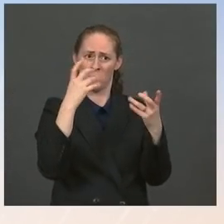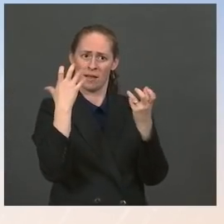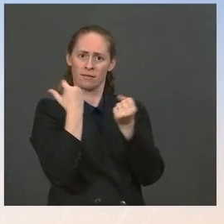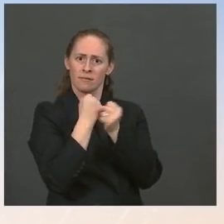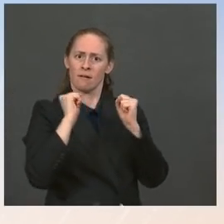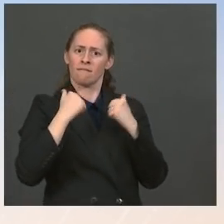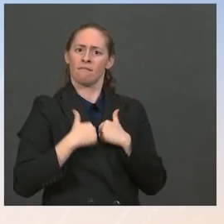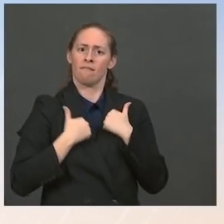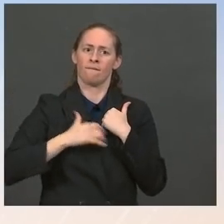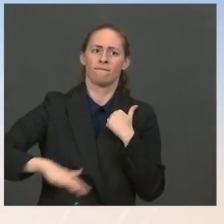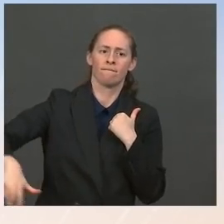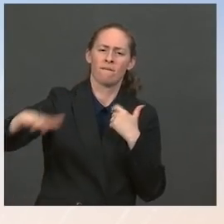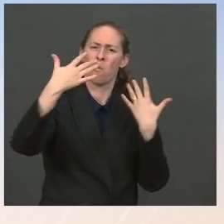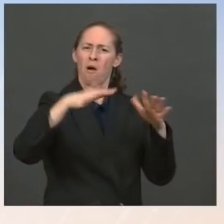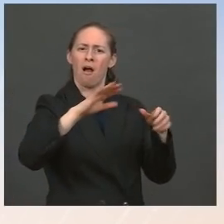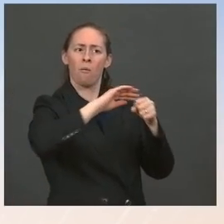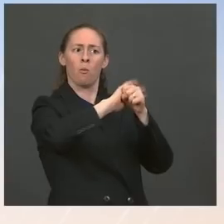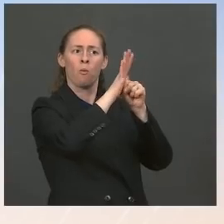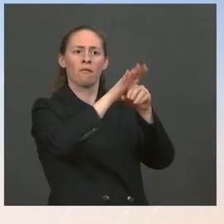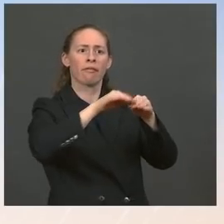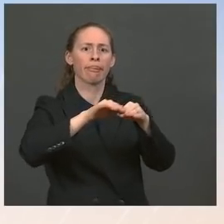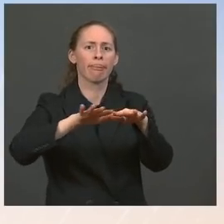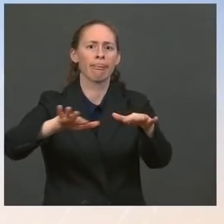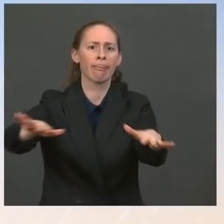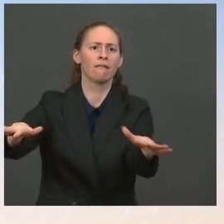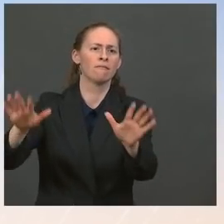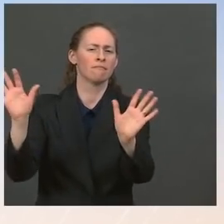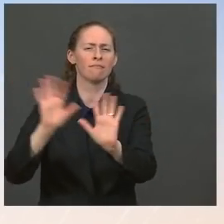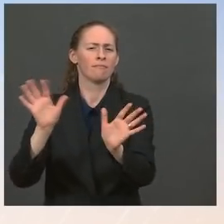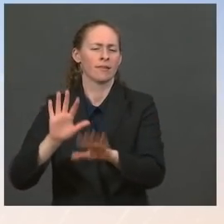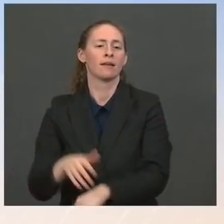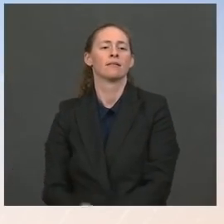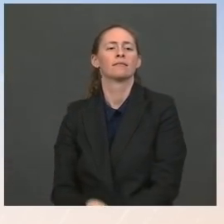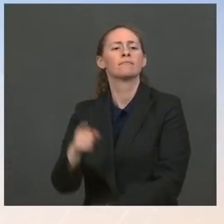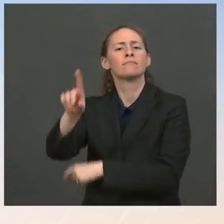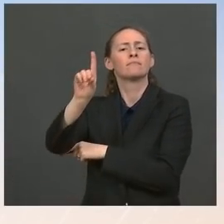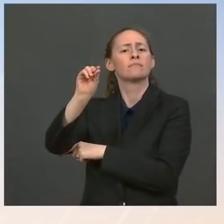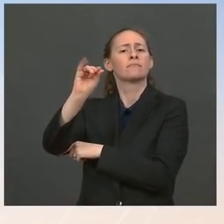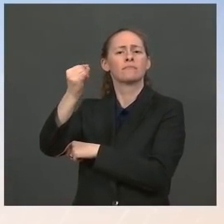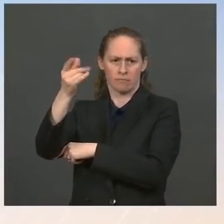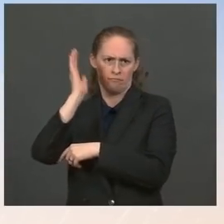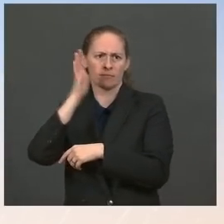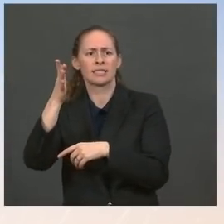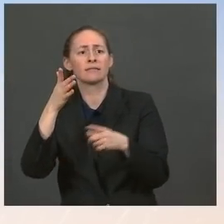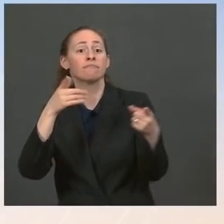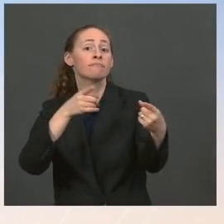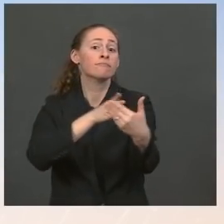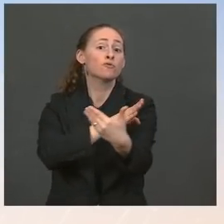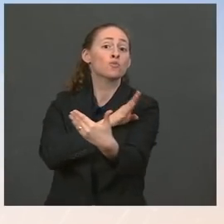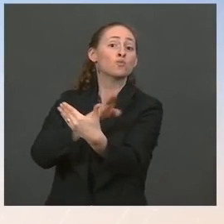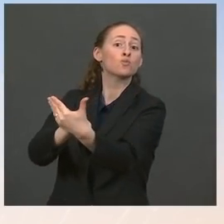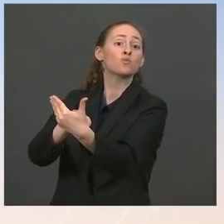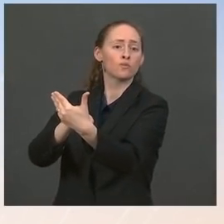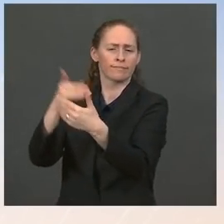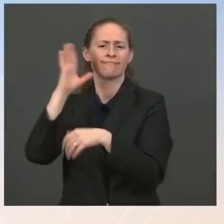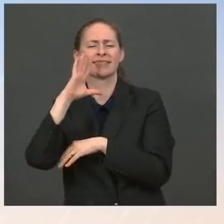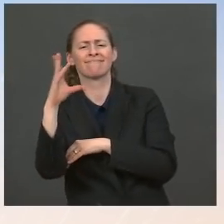And as DOJ said, they will be defending these lawsuits. But I also want to step back for a second because there is precedence here.